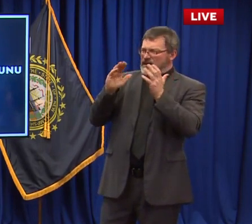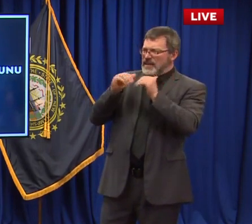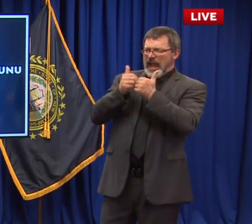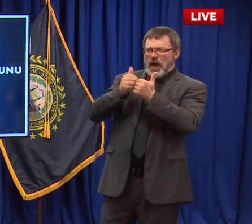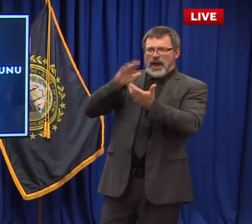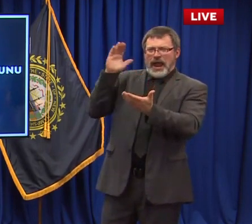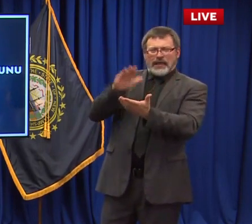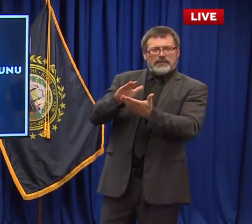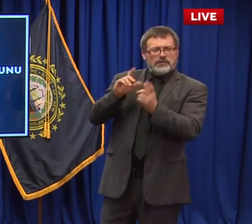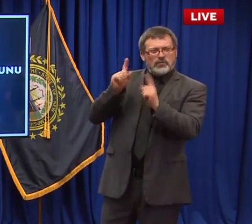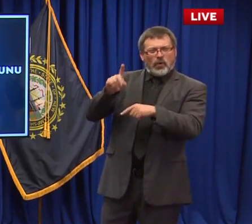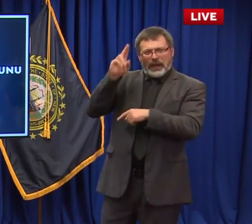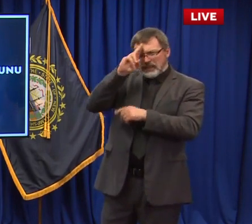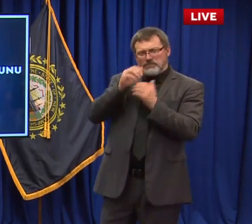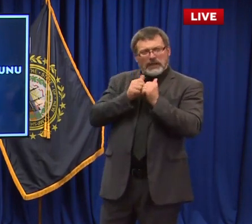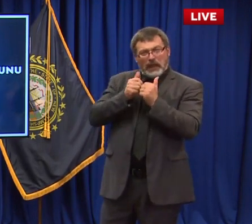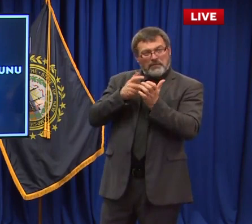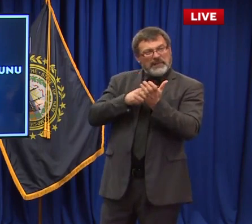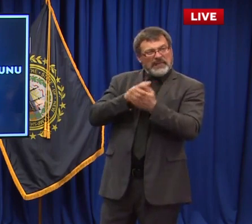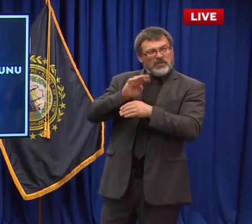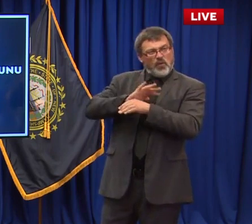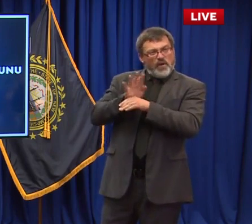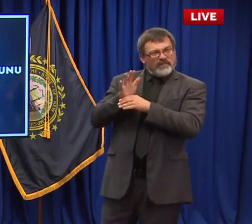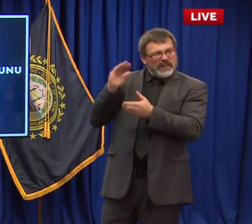AND COULDN’T THAT BE A GOOD THING?